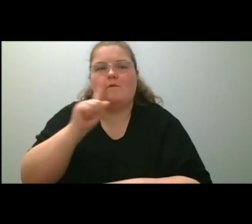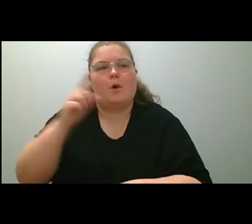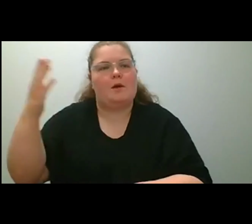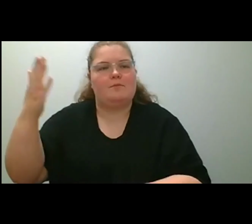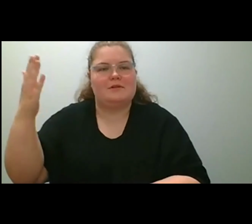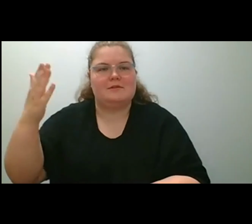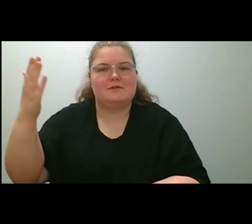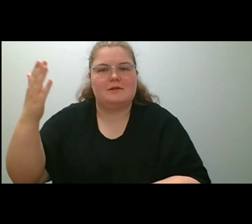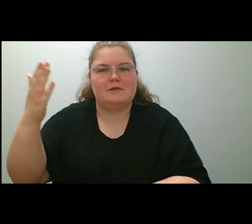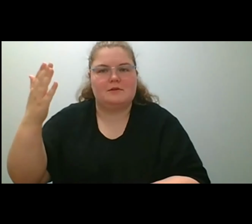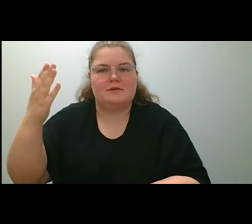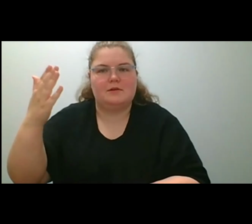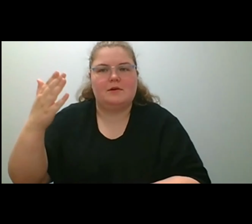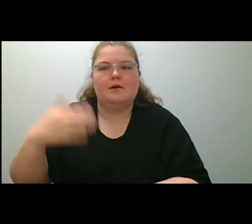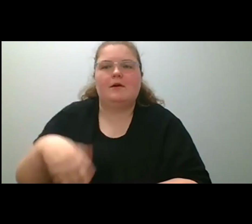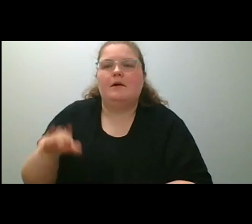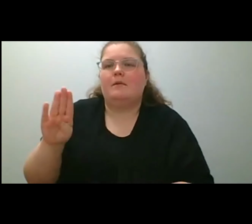and Becca, thank you for interpreting.